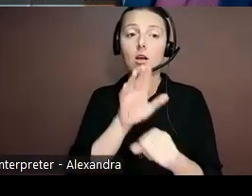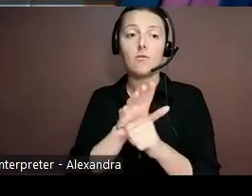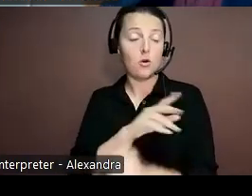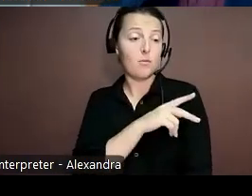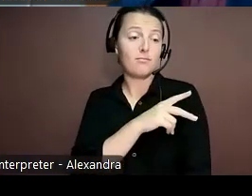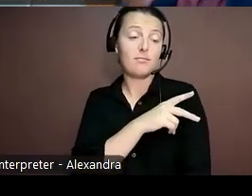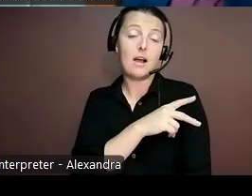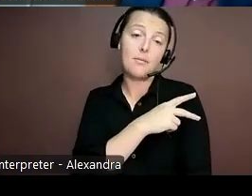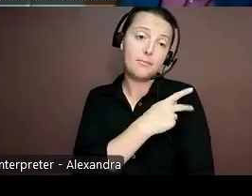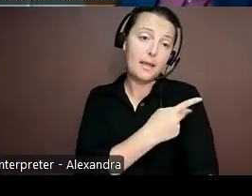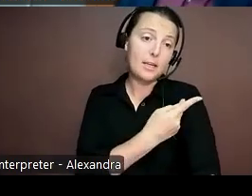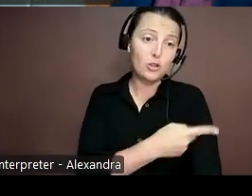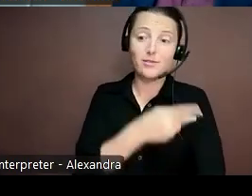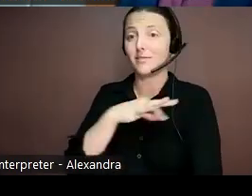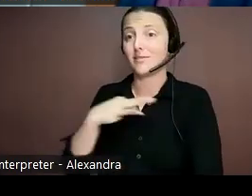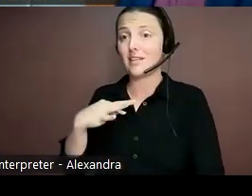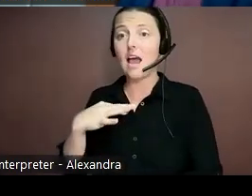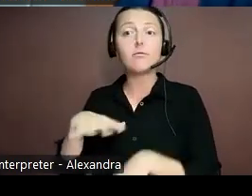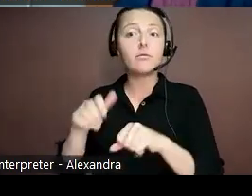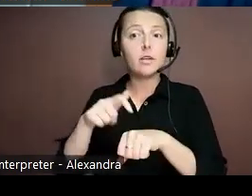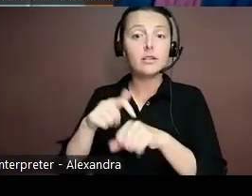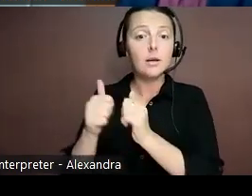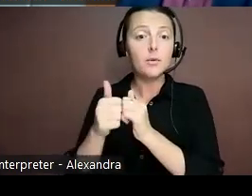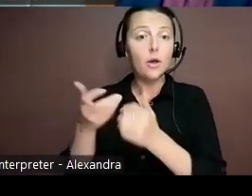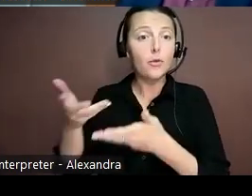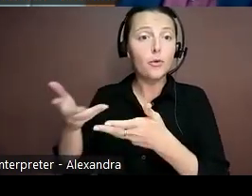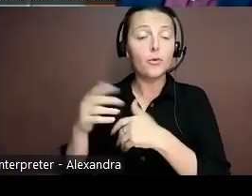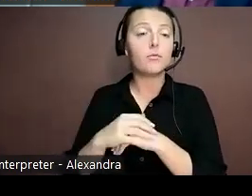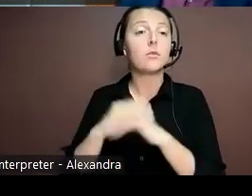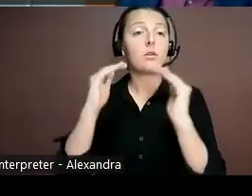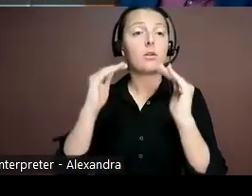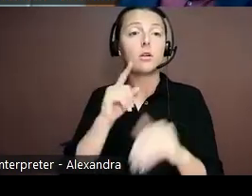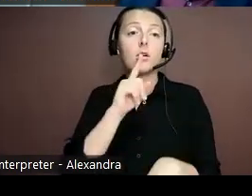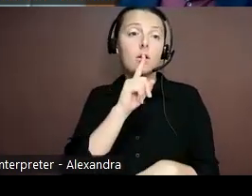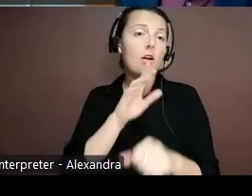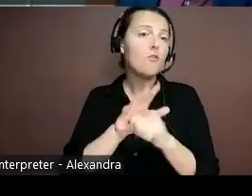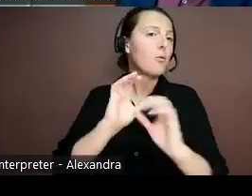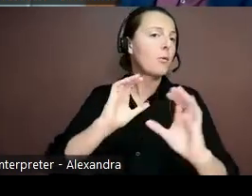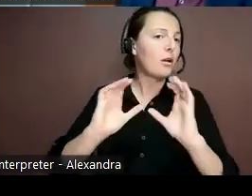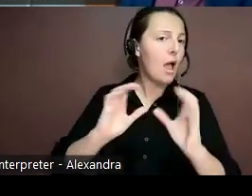that your communication is collaborative, that it's egalitarian, that it's autonomy promoting,